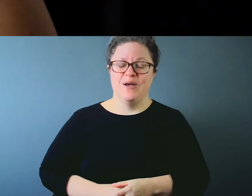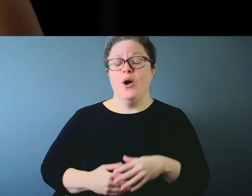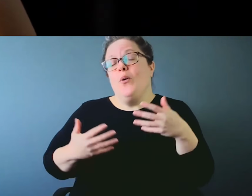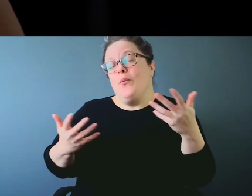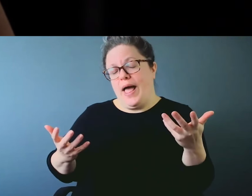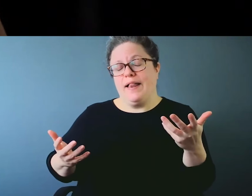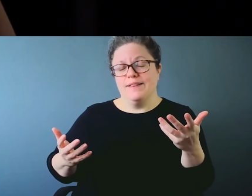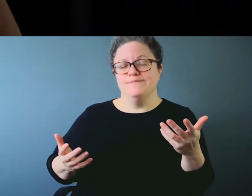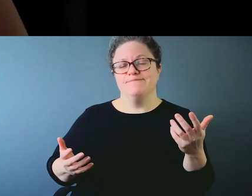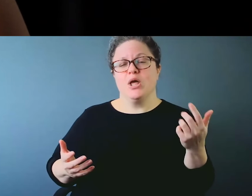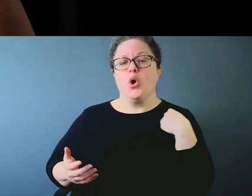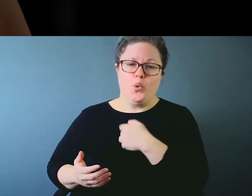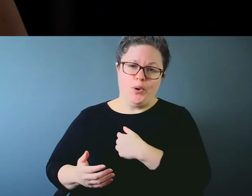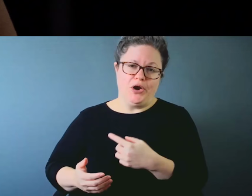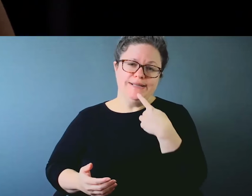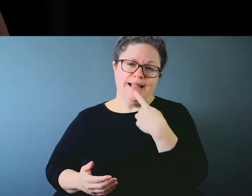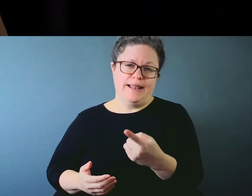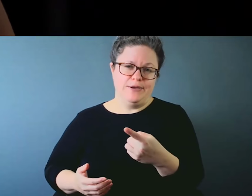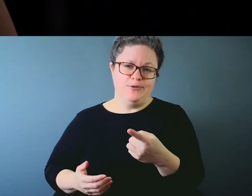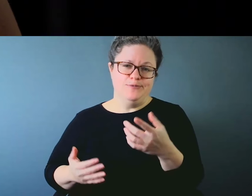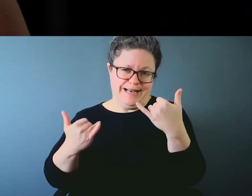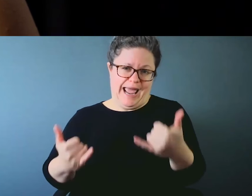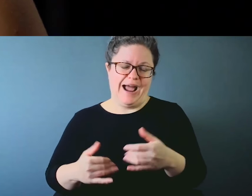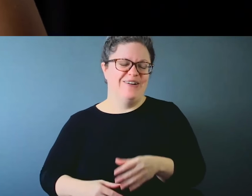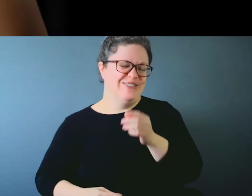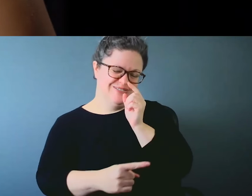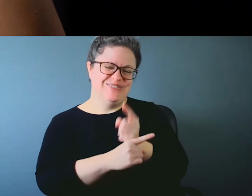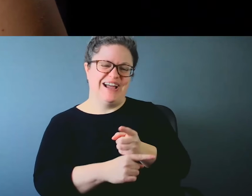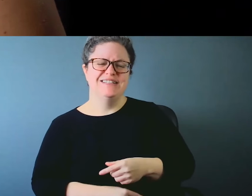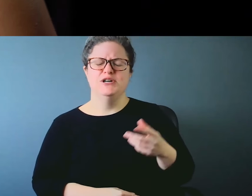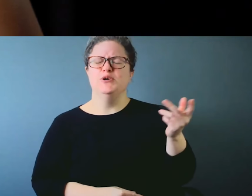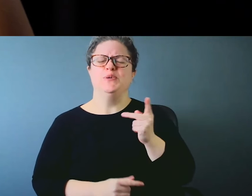That's missing. But now at least we're having the chance to tell you here. That's right, we're gorgeous.